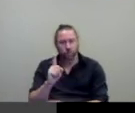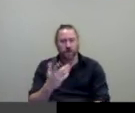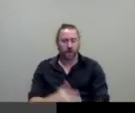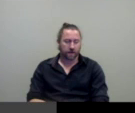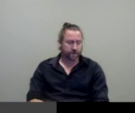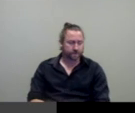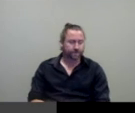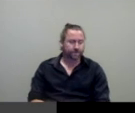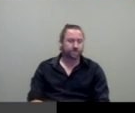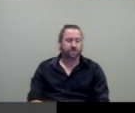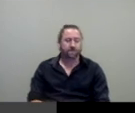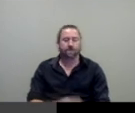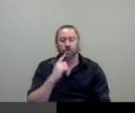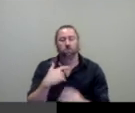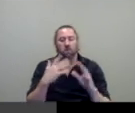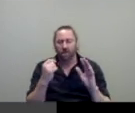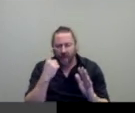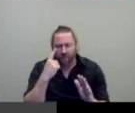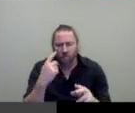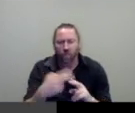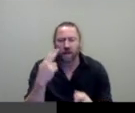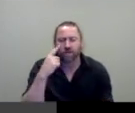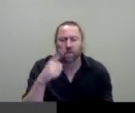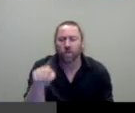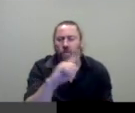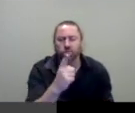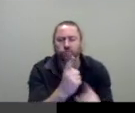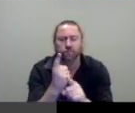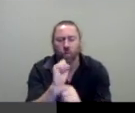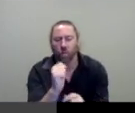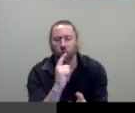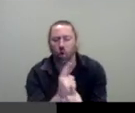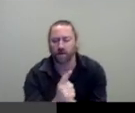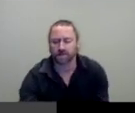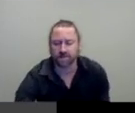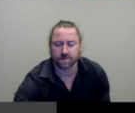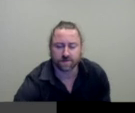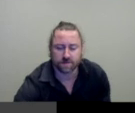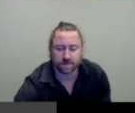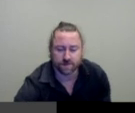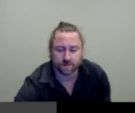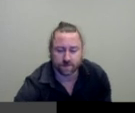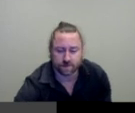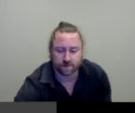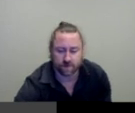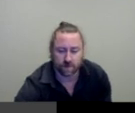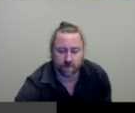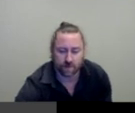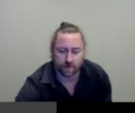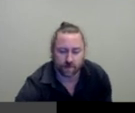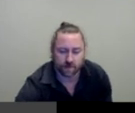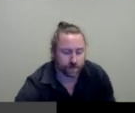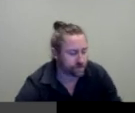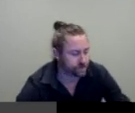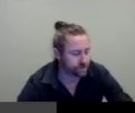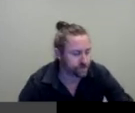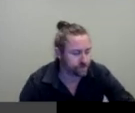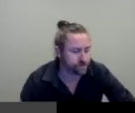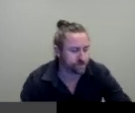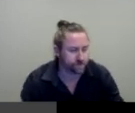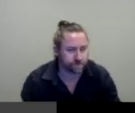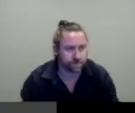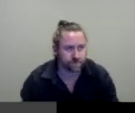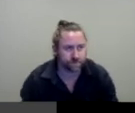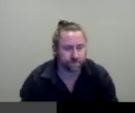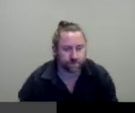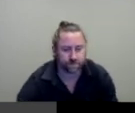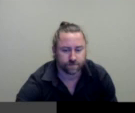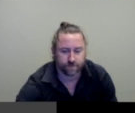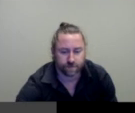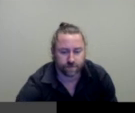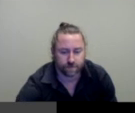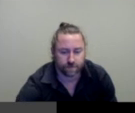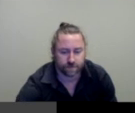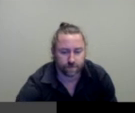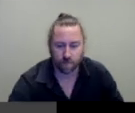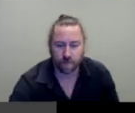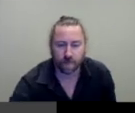okay and again I'll just take a moment to stop and see what you've been sharing with me